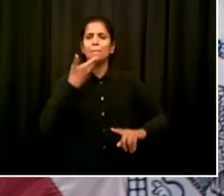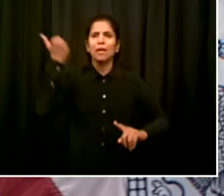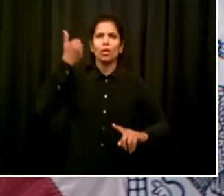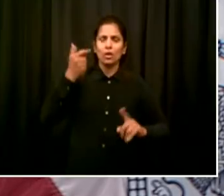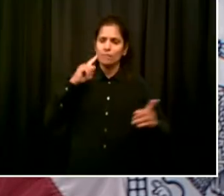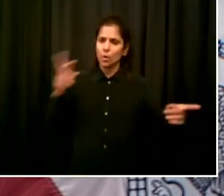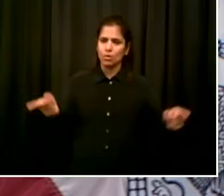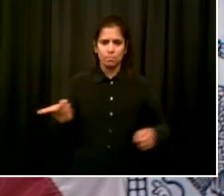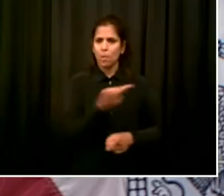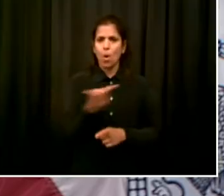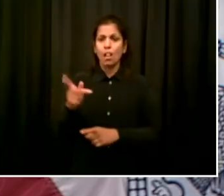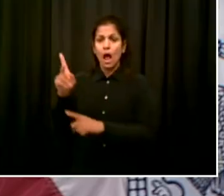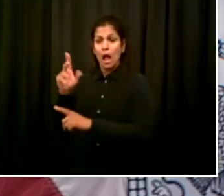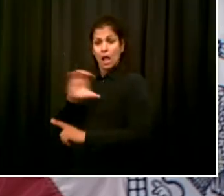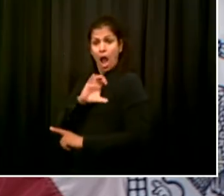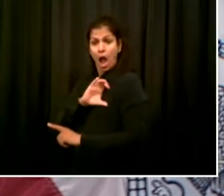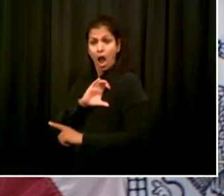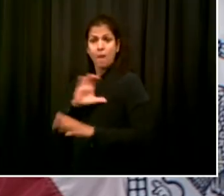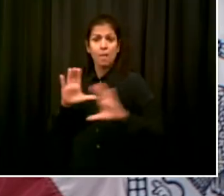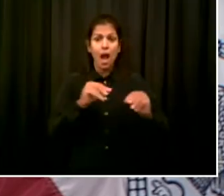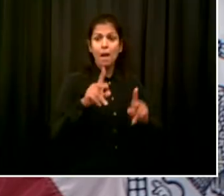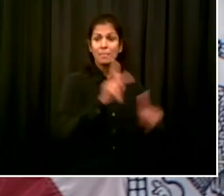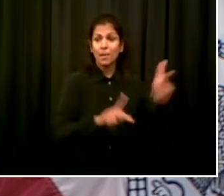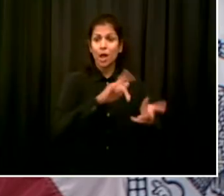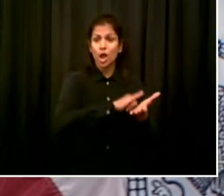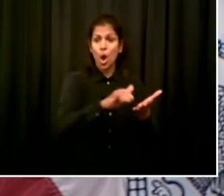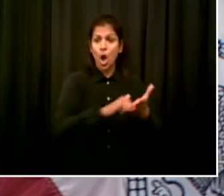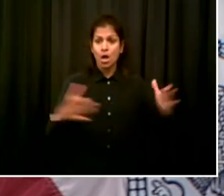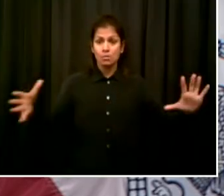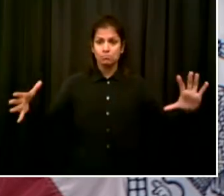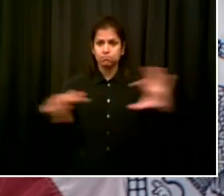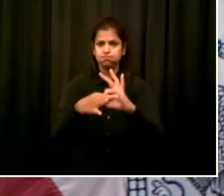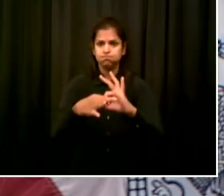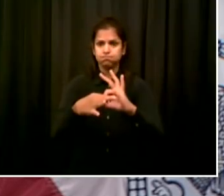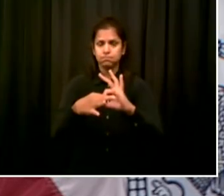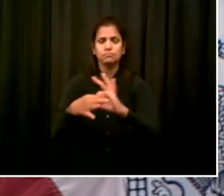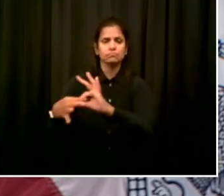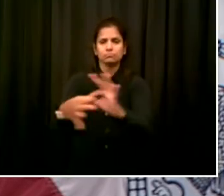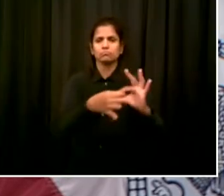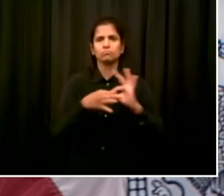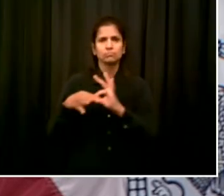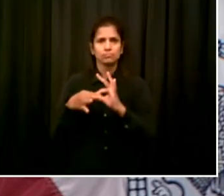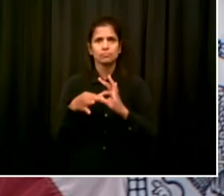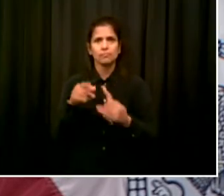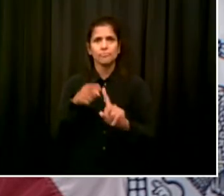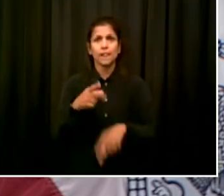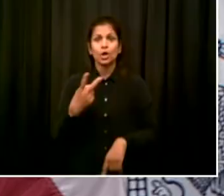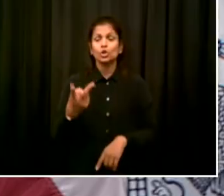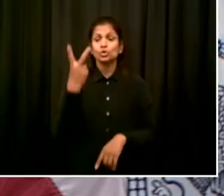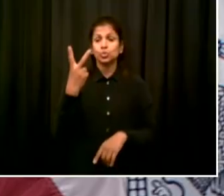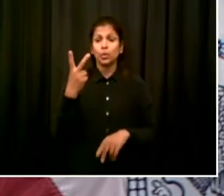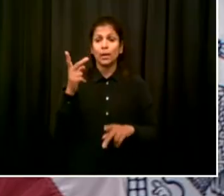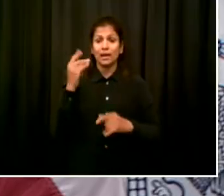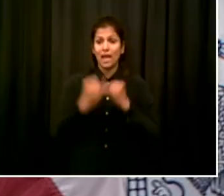AND MUTUAL REECSPT AND THAS T'WHEN I THINK EVERYONE'S MORALE GOES UP . LAST QUESTION